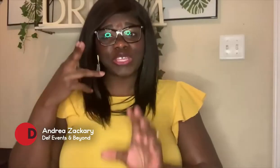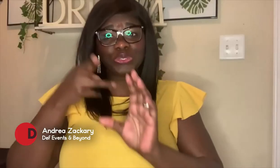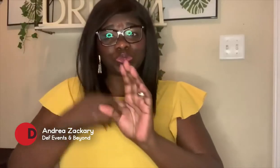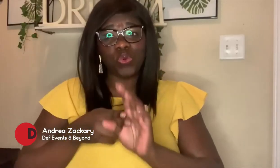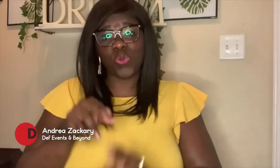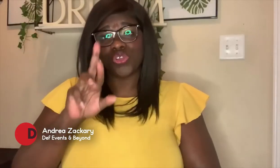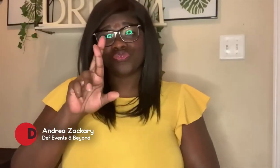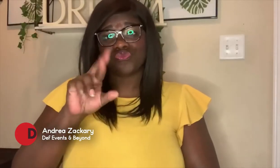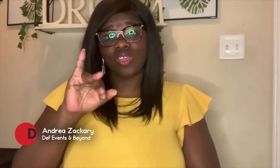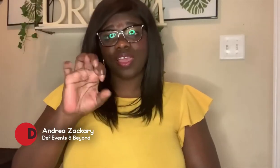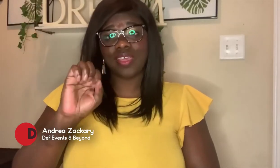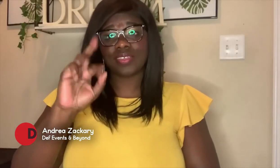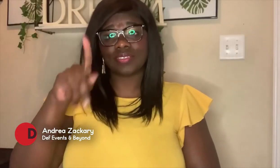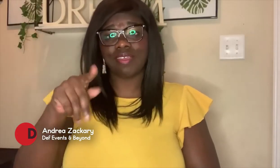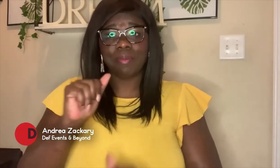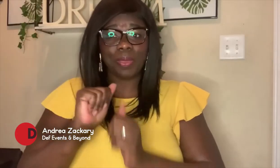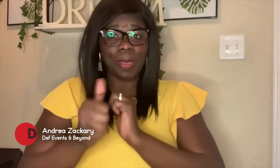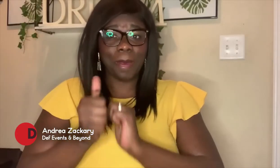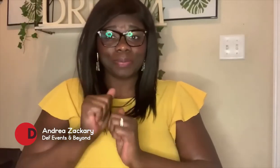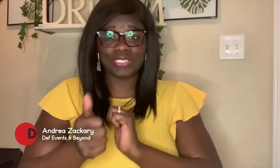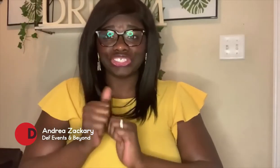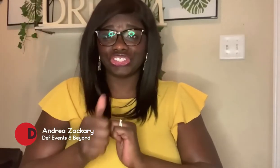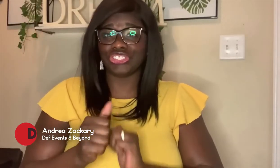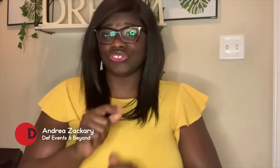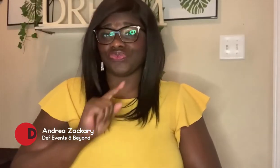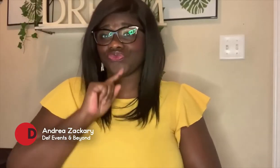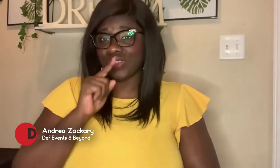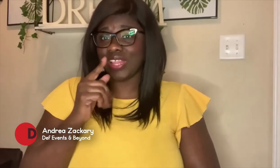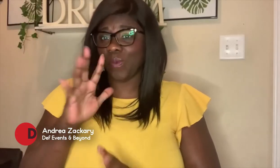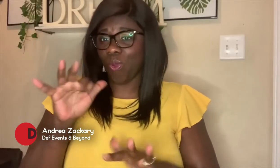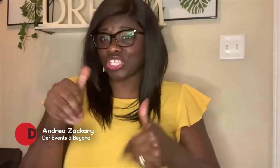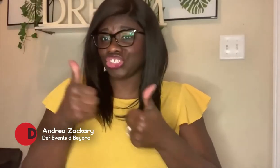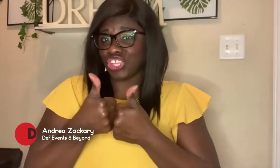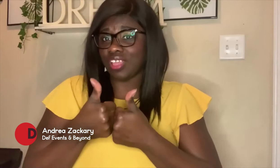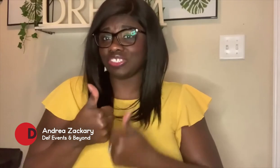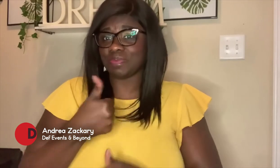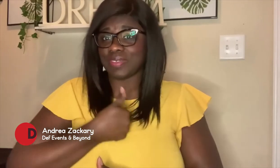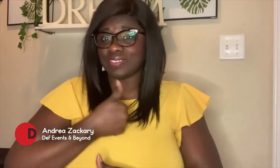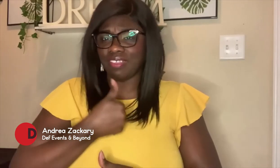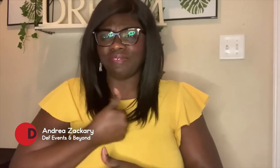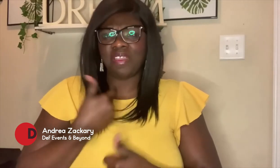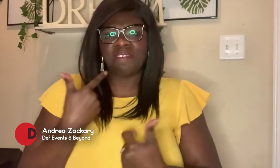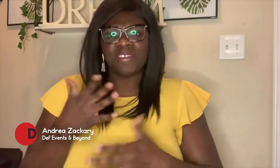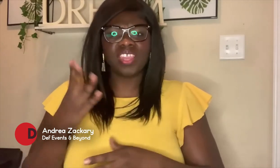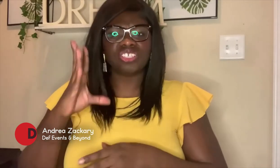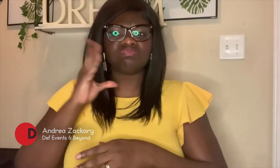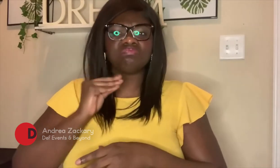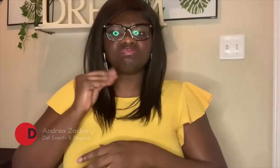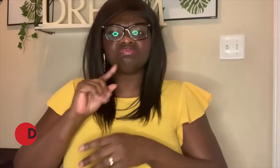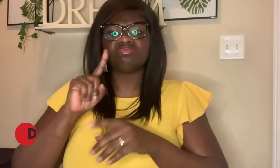[Andrea]: Joining the "Rise Up" competition was challenging for myself.